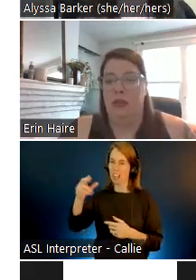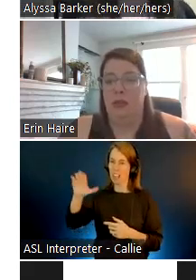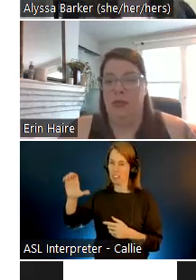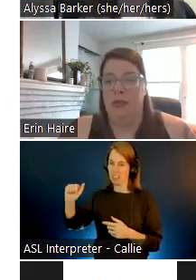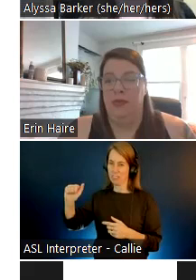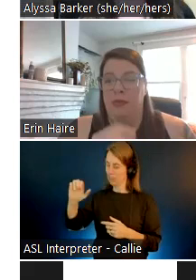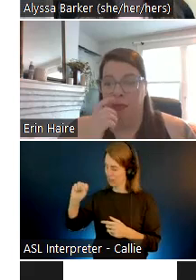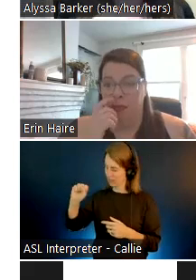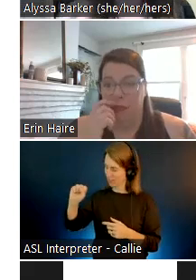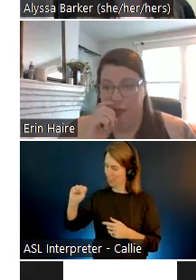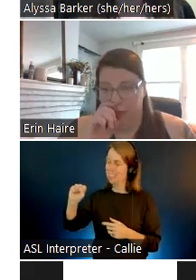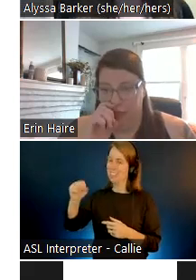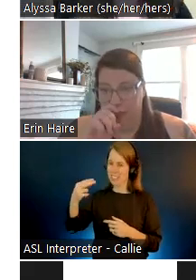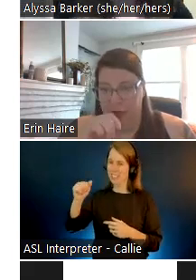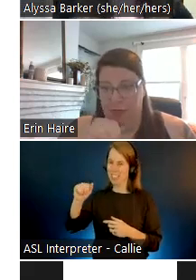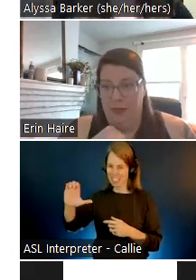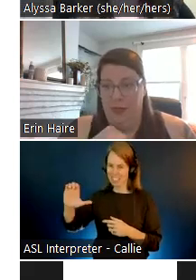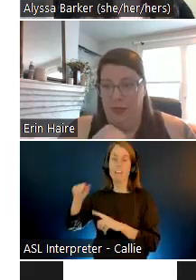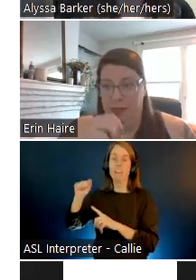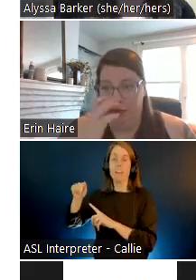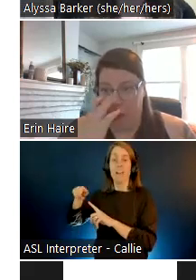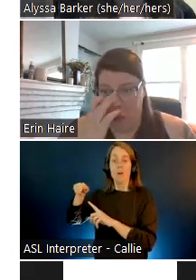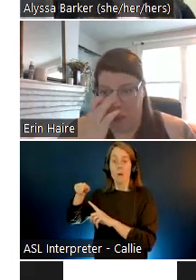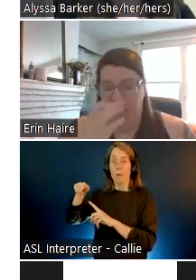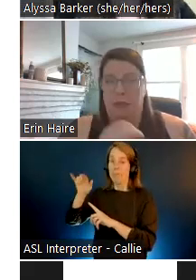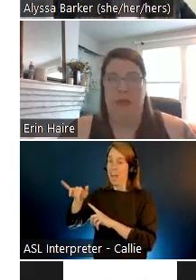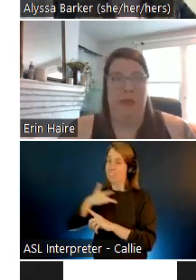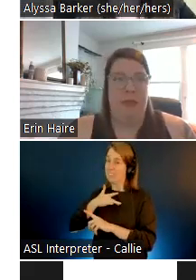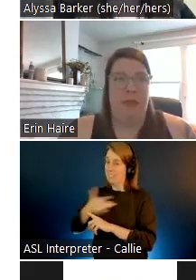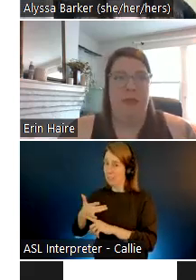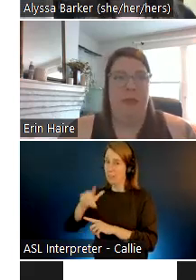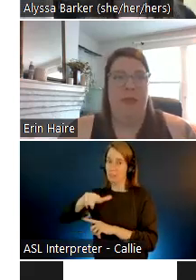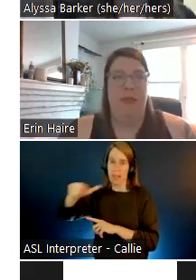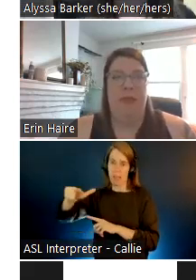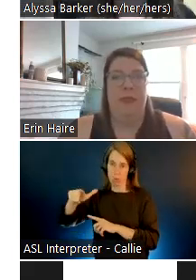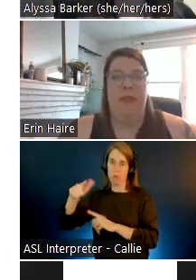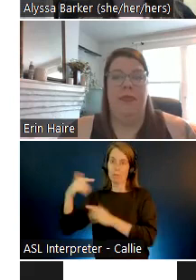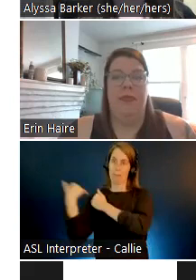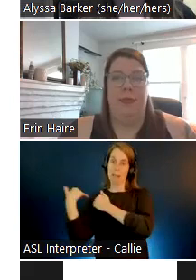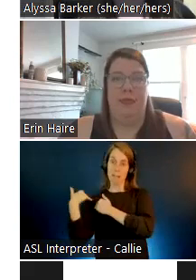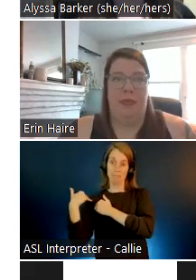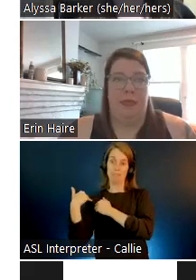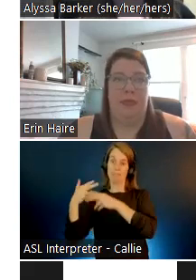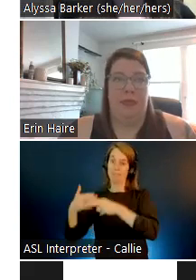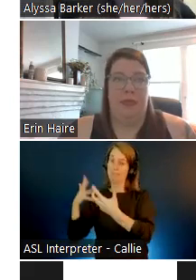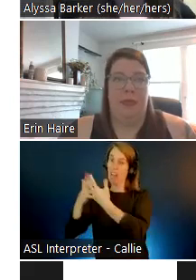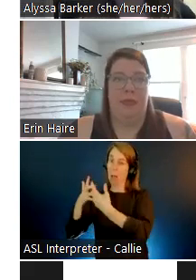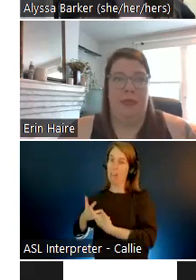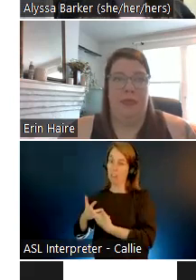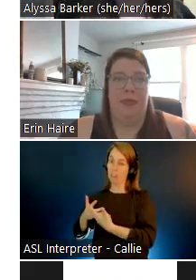the landlord or the association's responsibility um and so that's something that they can handle